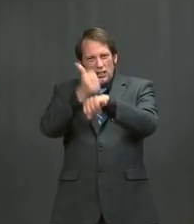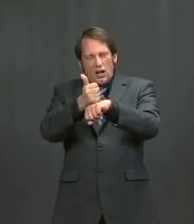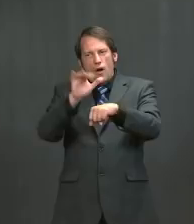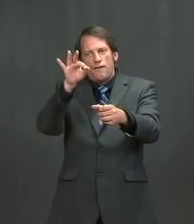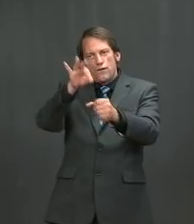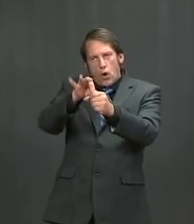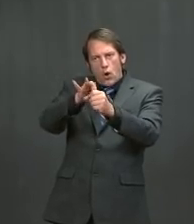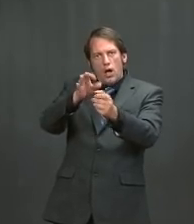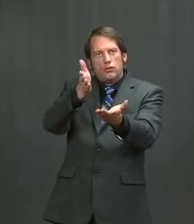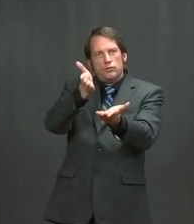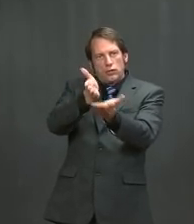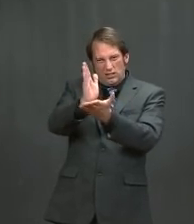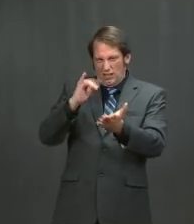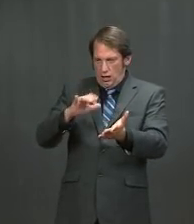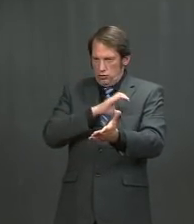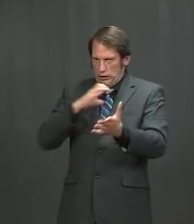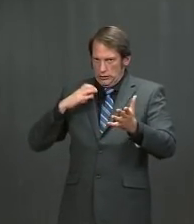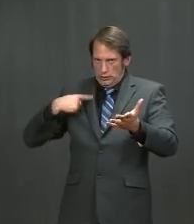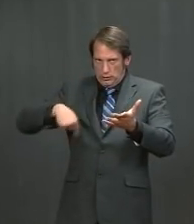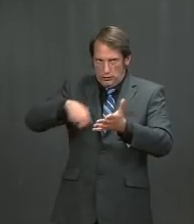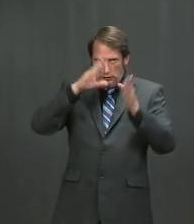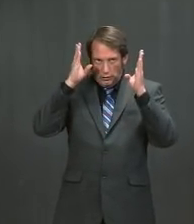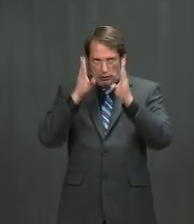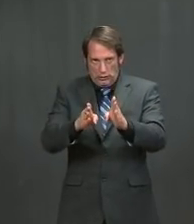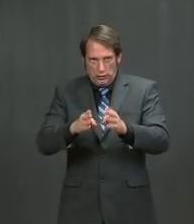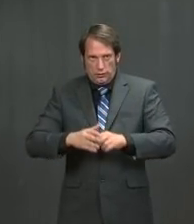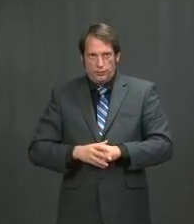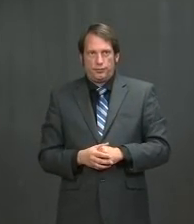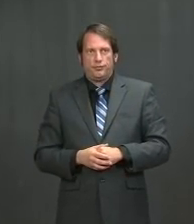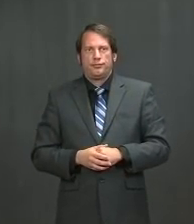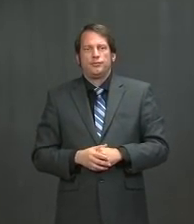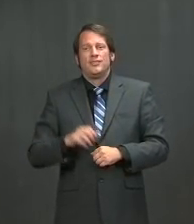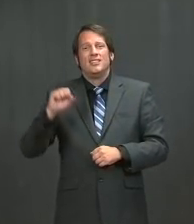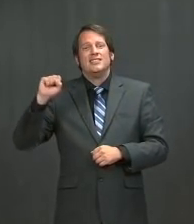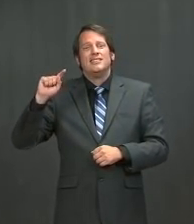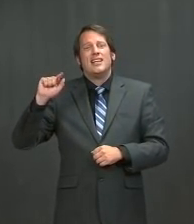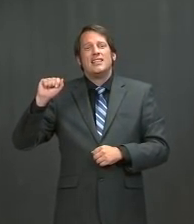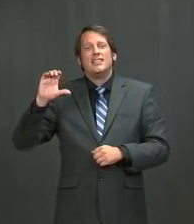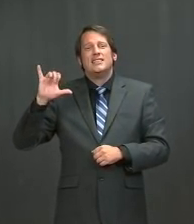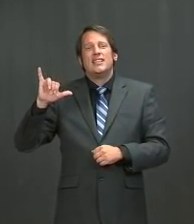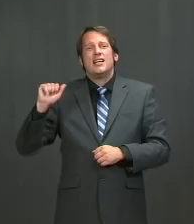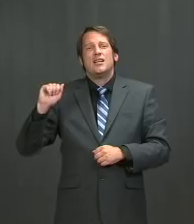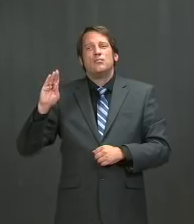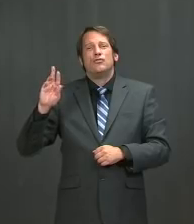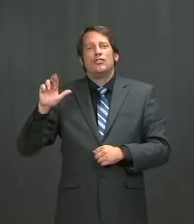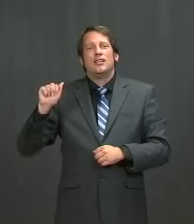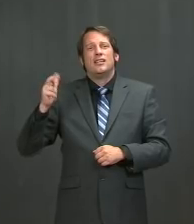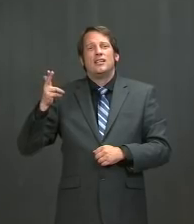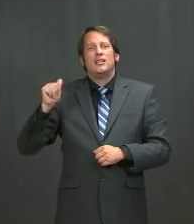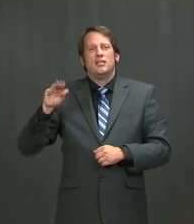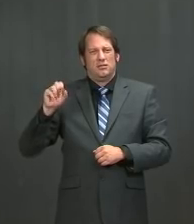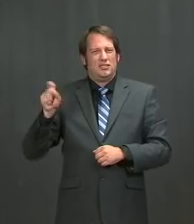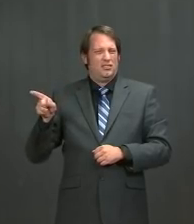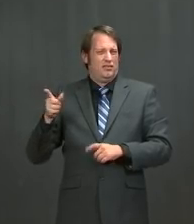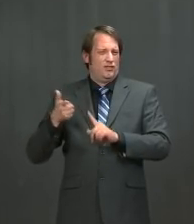who, like Stacey Abrams and others, who are advocating for more expanded laws and more expanded information out to people